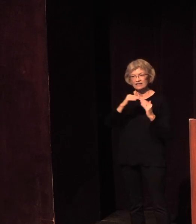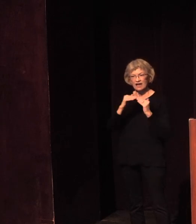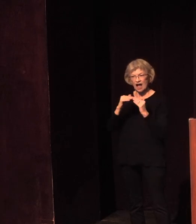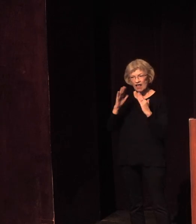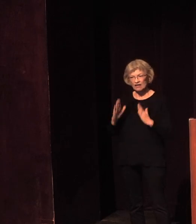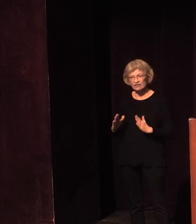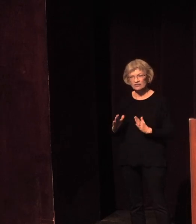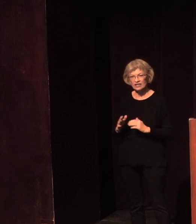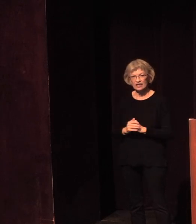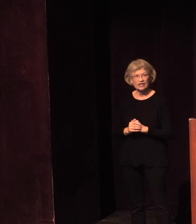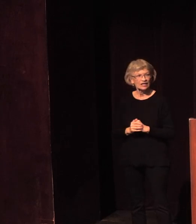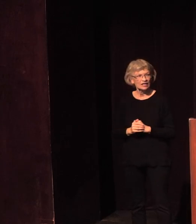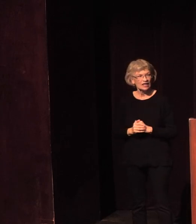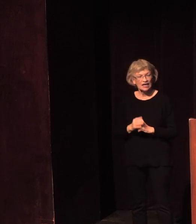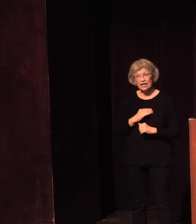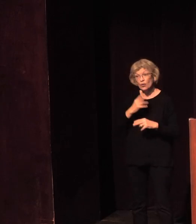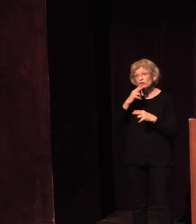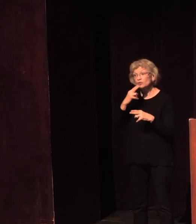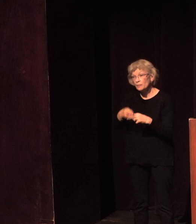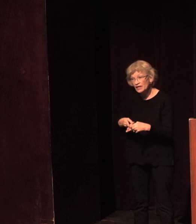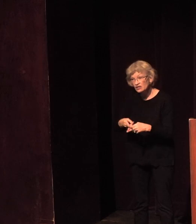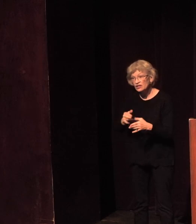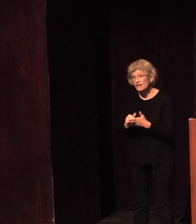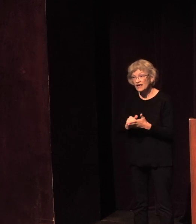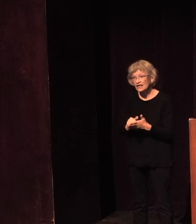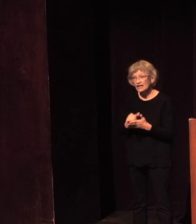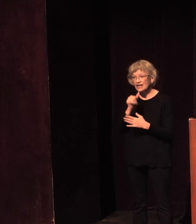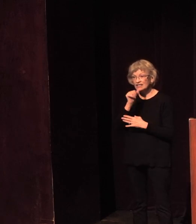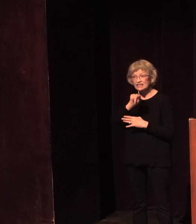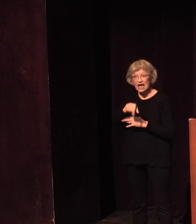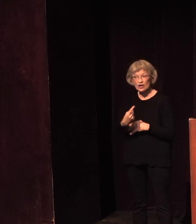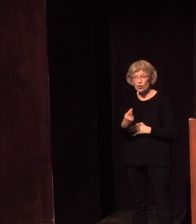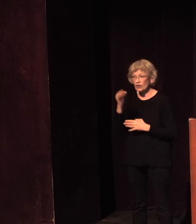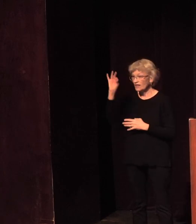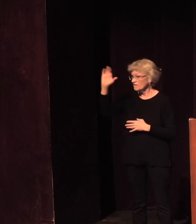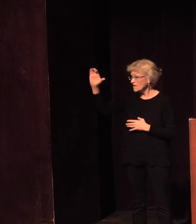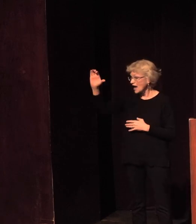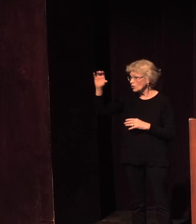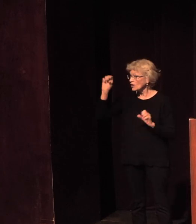one of our outstanding faculty colleagues. And I want to mention that it is not